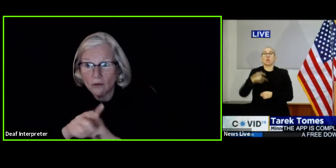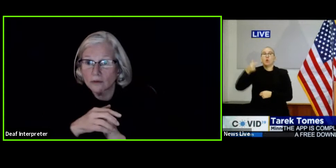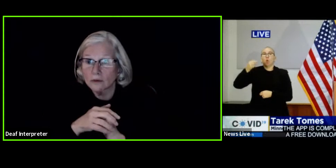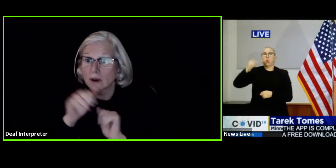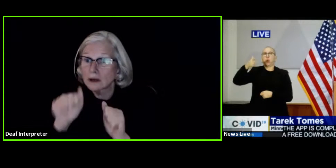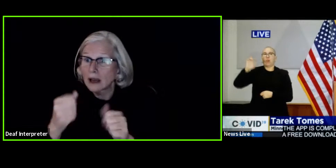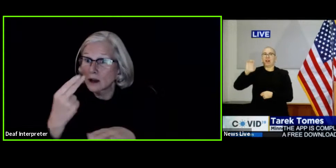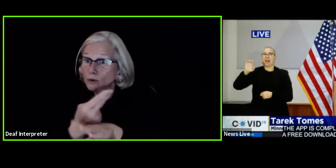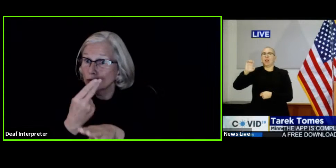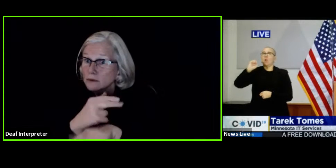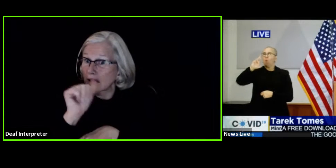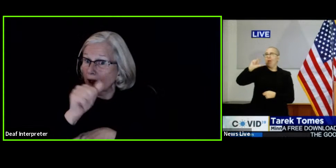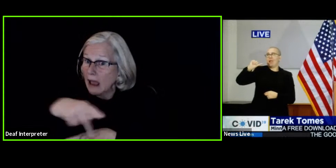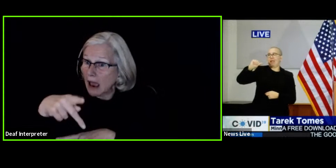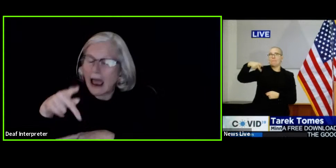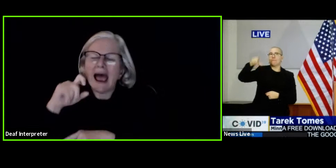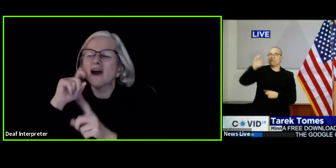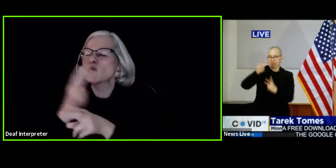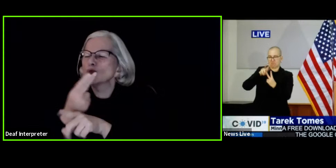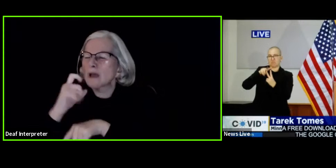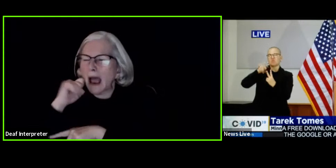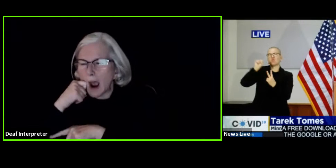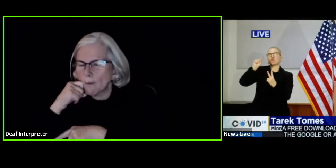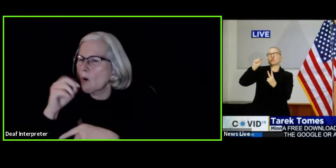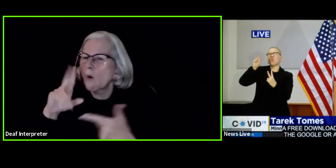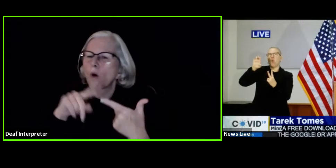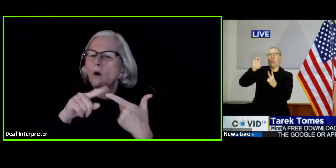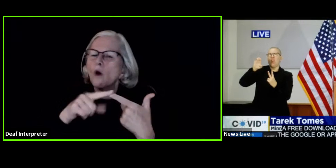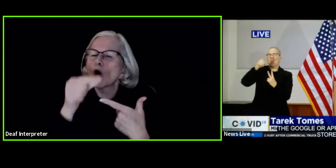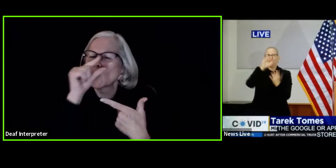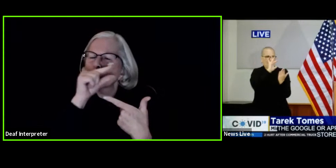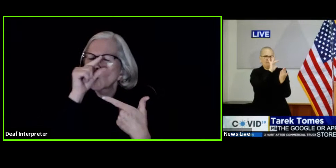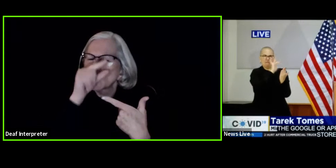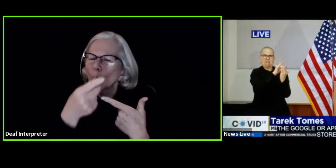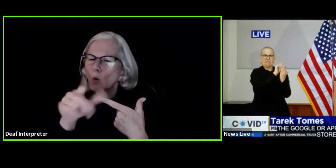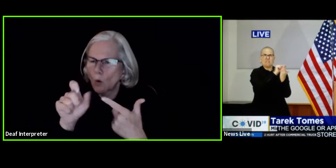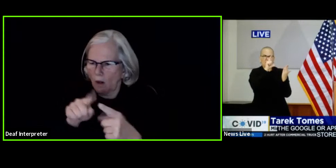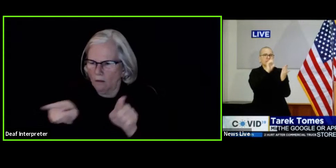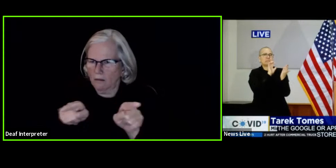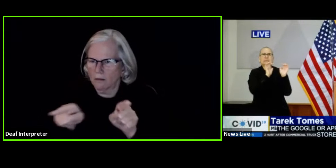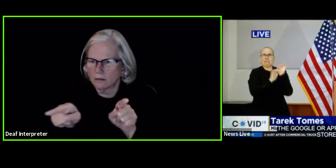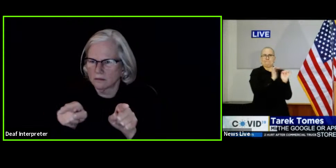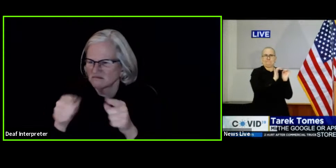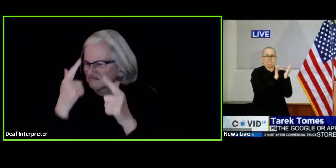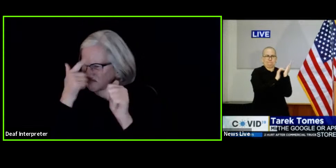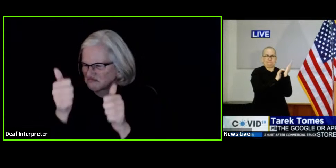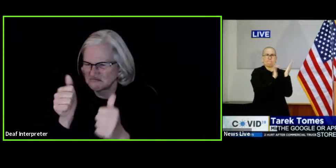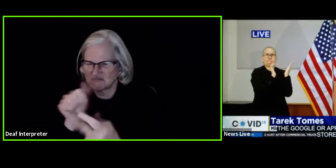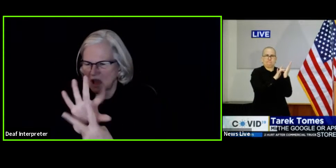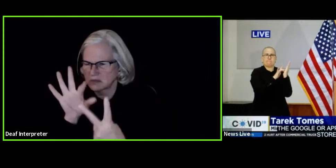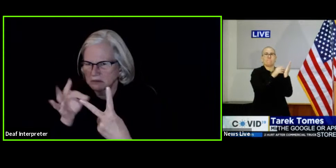WHEN PEOPLE OPT IN TO THE APP, THEIR PHONES GENERATE A RANDOM NUMBER THAT CHANGES